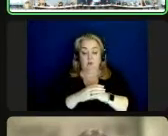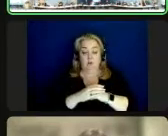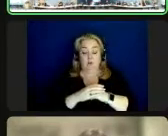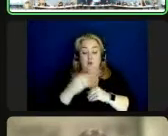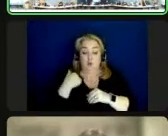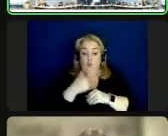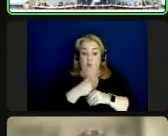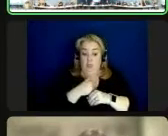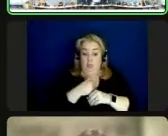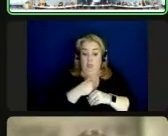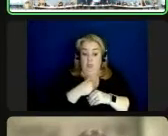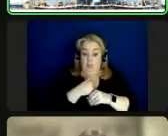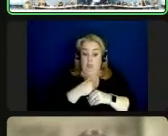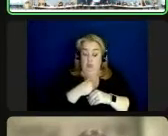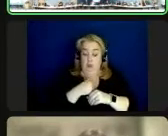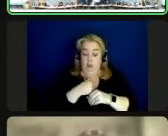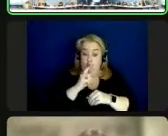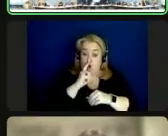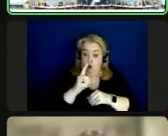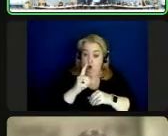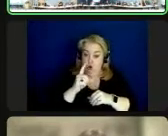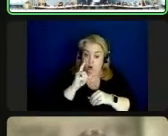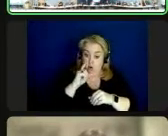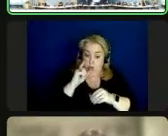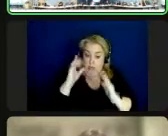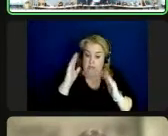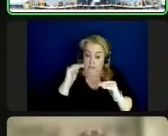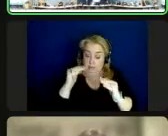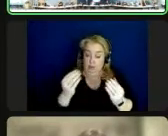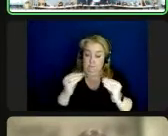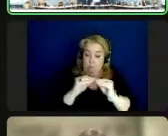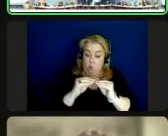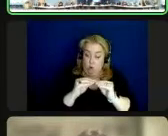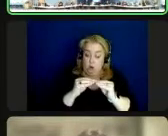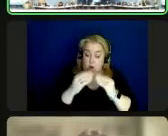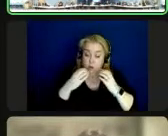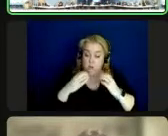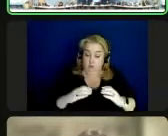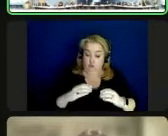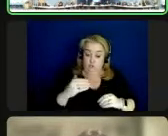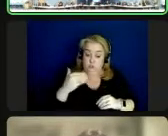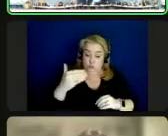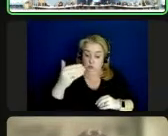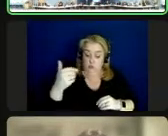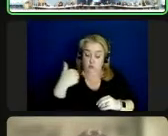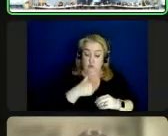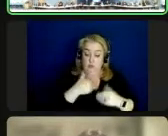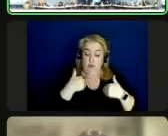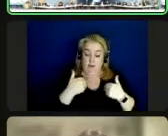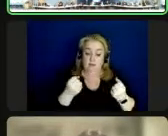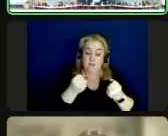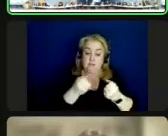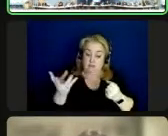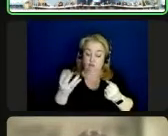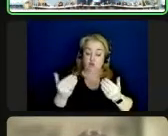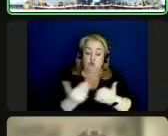TOTAL UTILITCUSTERS NO